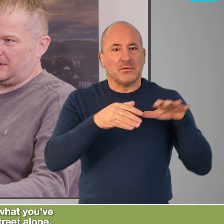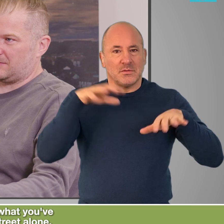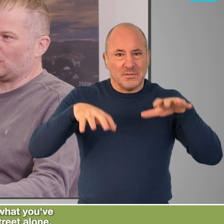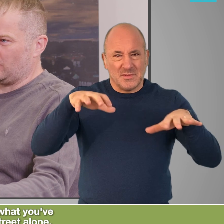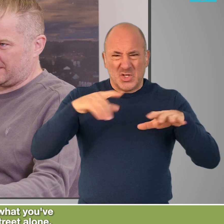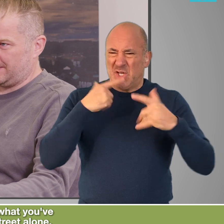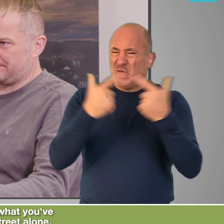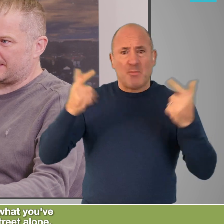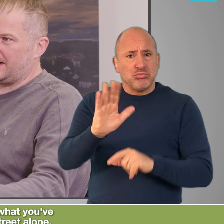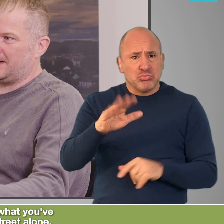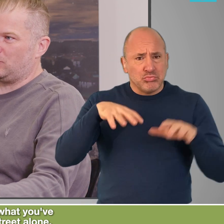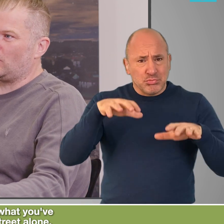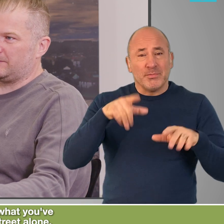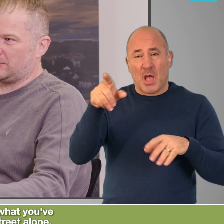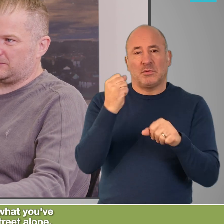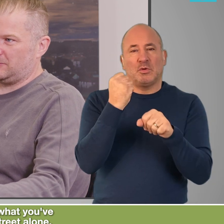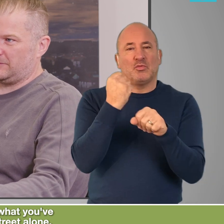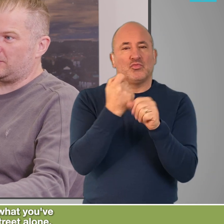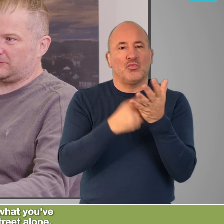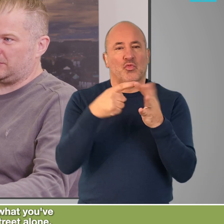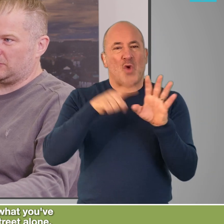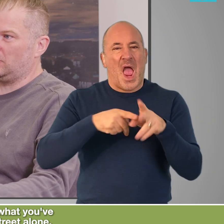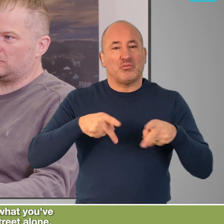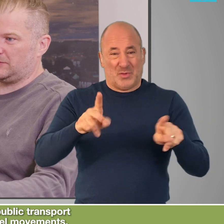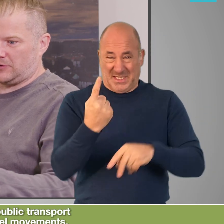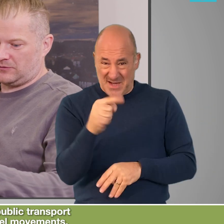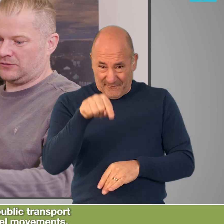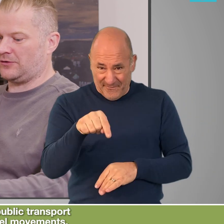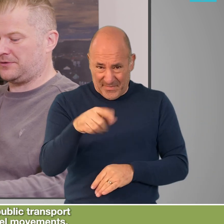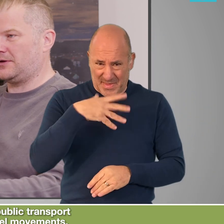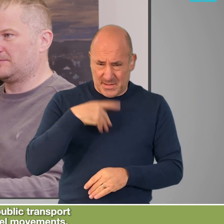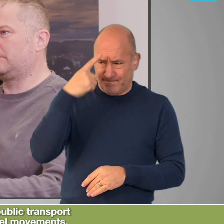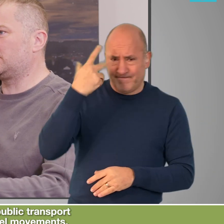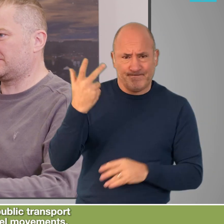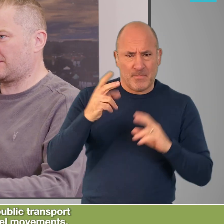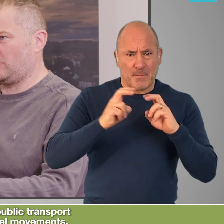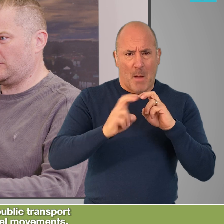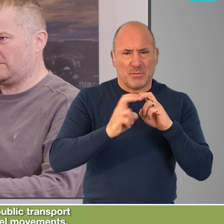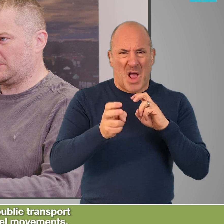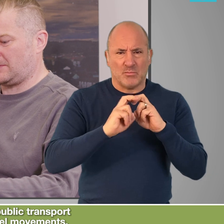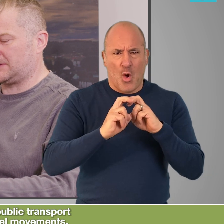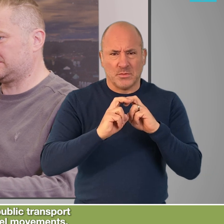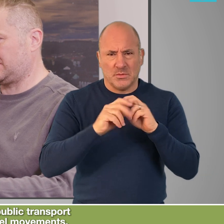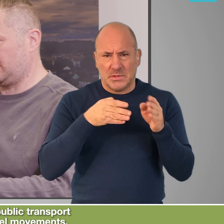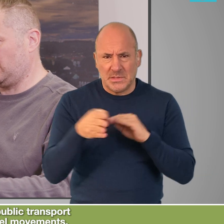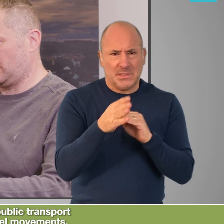it's not overkill, but what you've got to do for Grey Street alone, you've got to consider public transport movements, active travel movements,